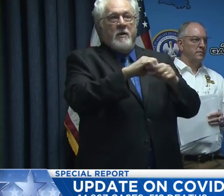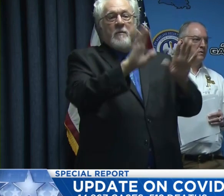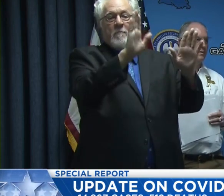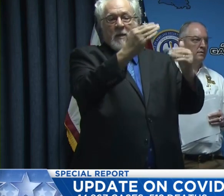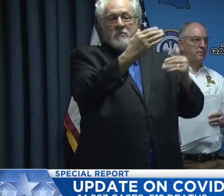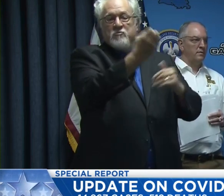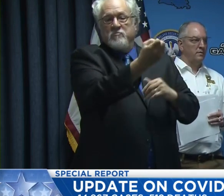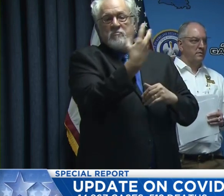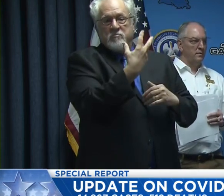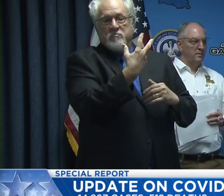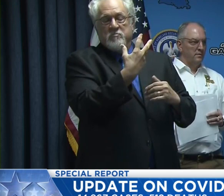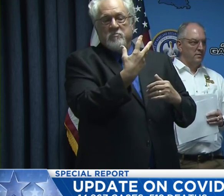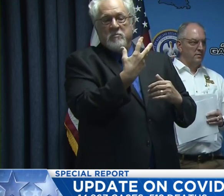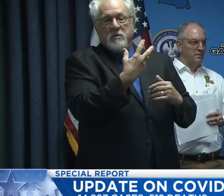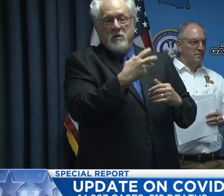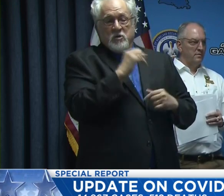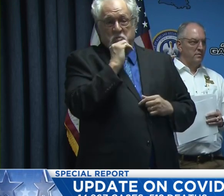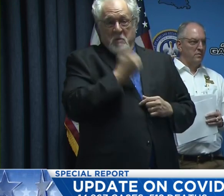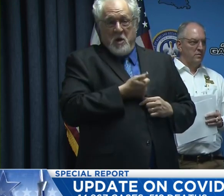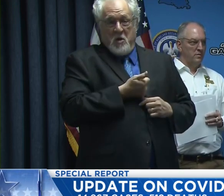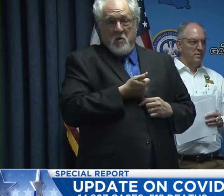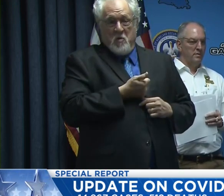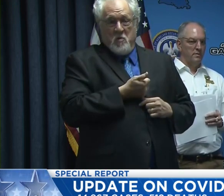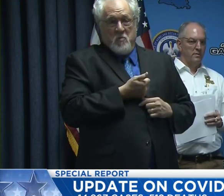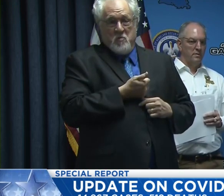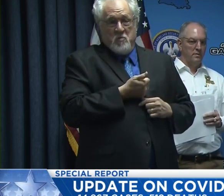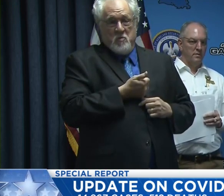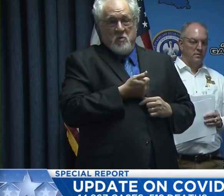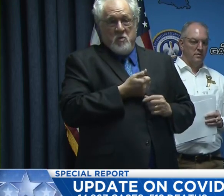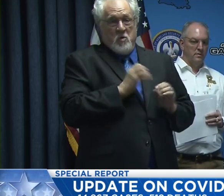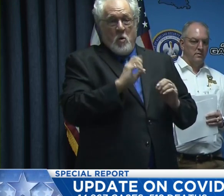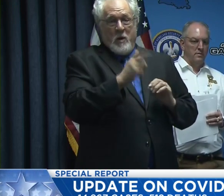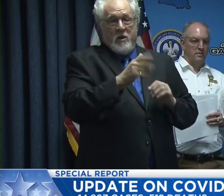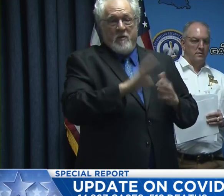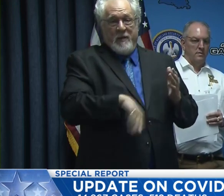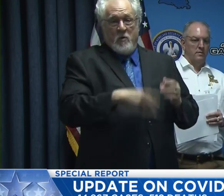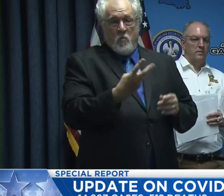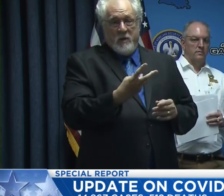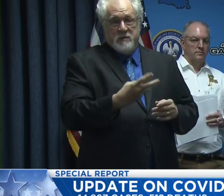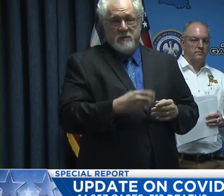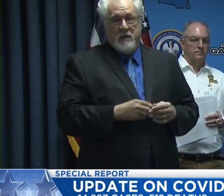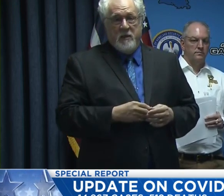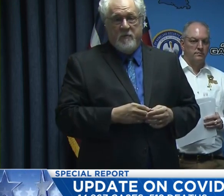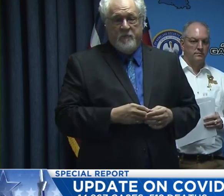HOSPITAL: WE GOT AN E MAIL TODAY THAT ARE BEING PANELED.